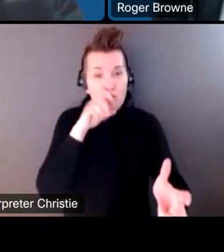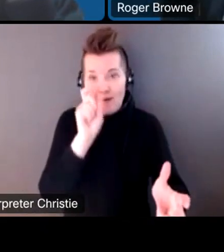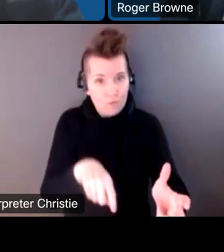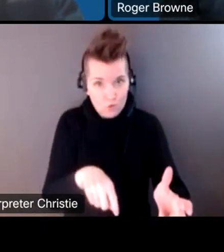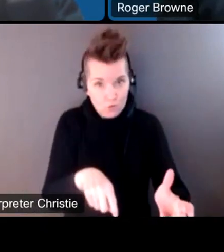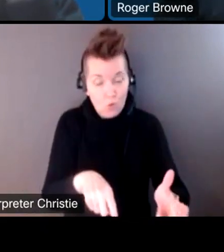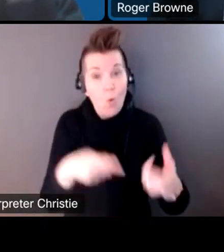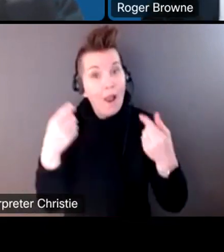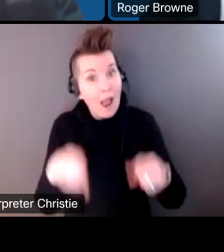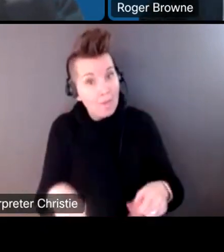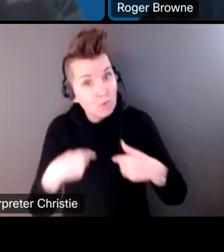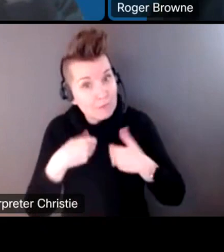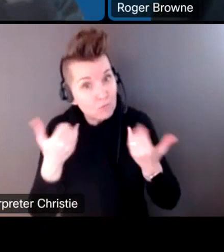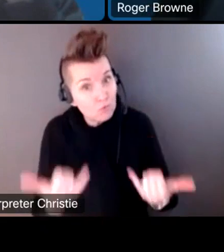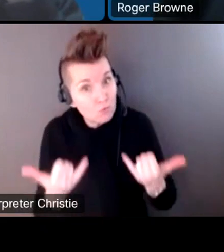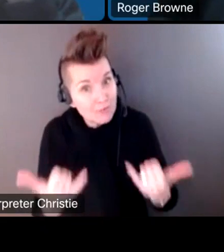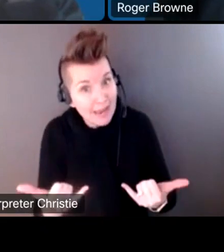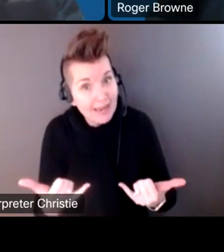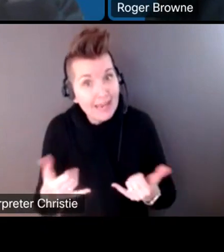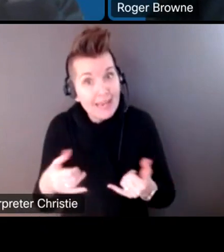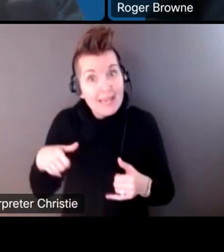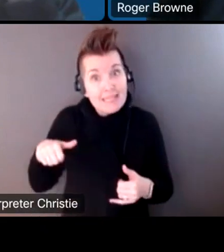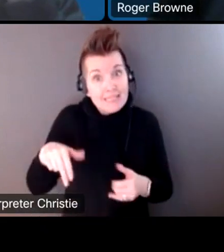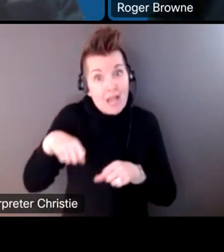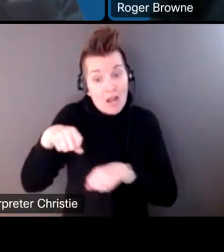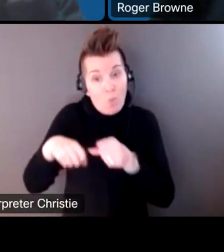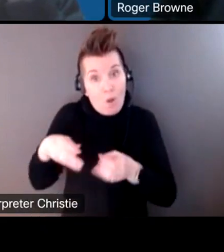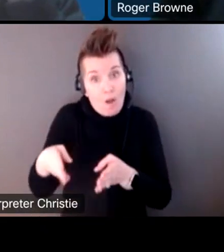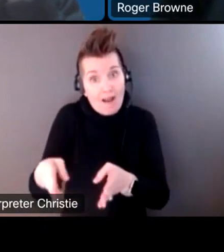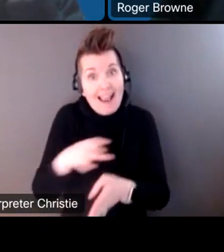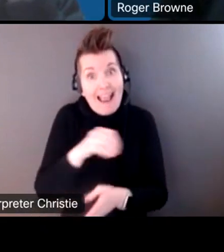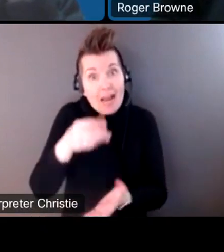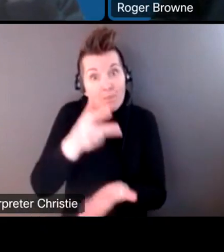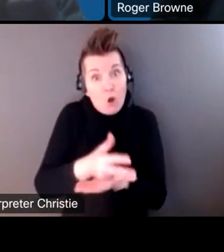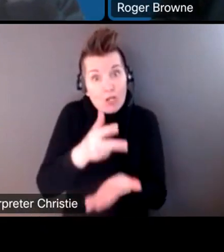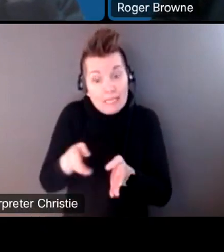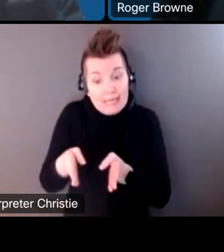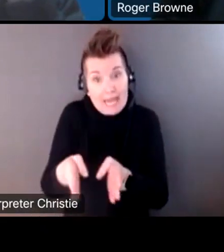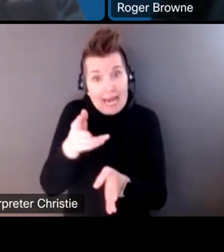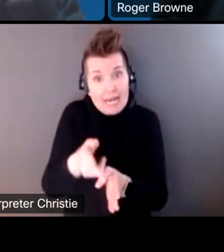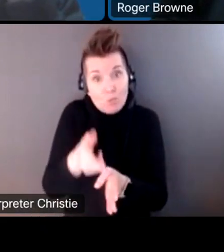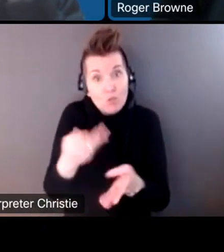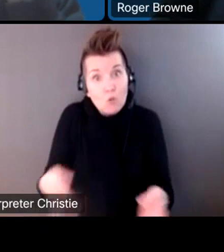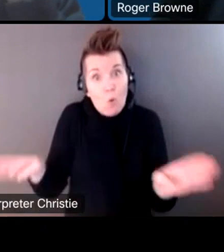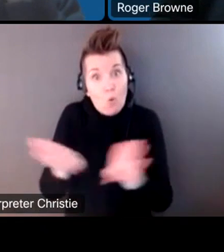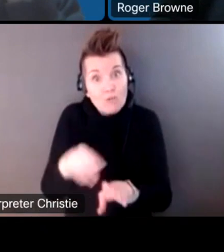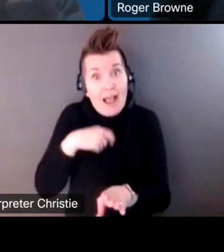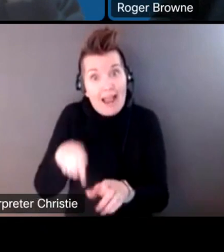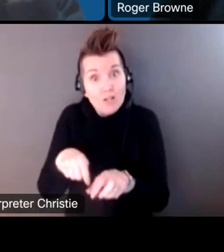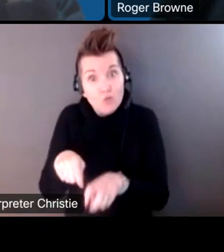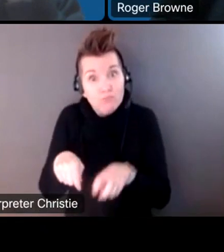the sidewalk and the parking lane were closed and I had to cross over streetcar tracks into